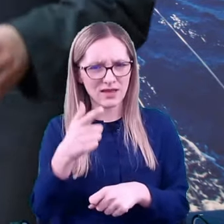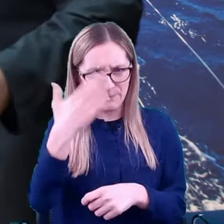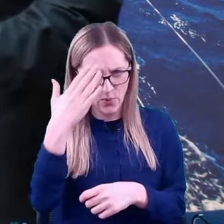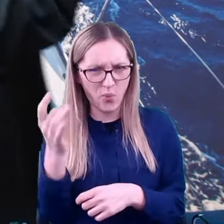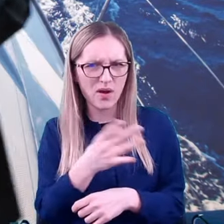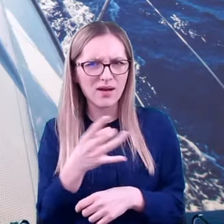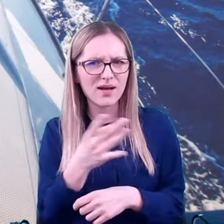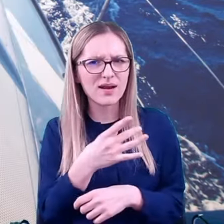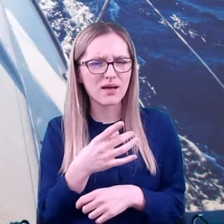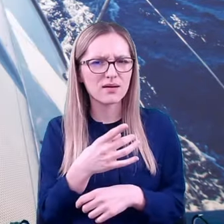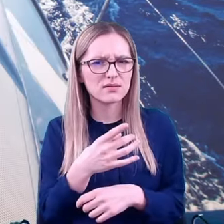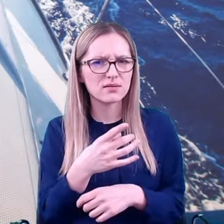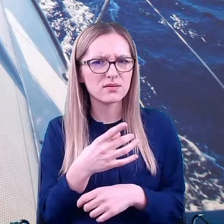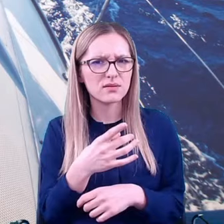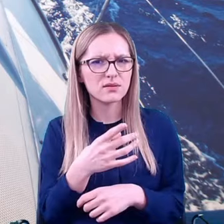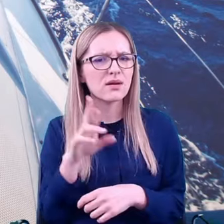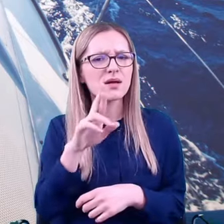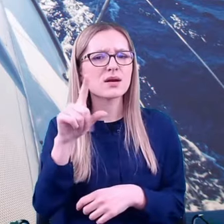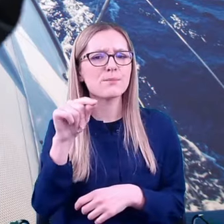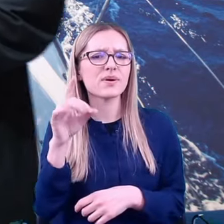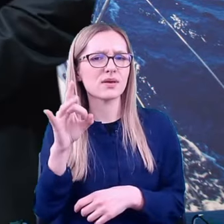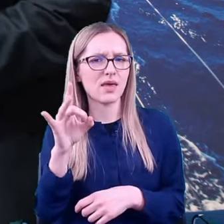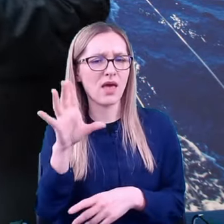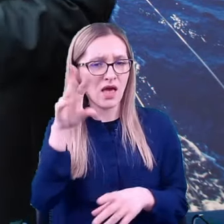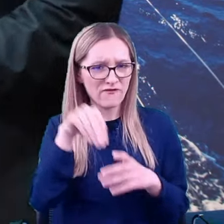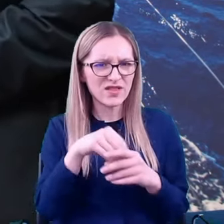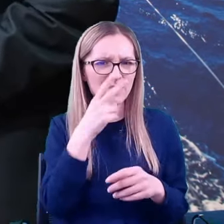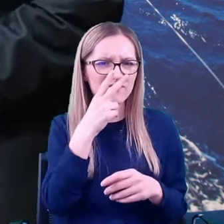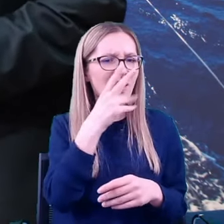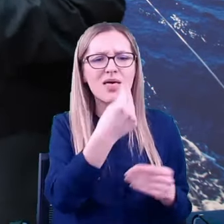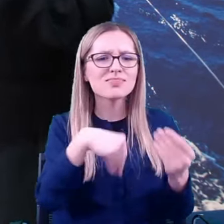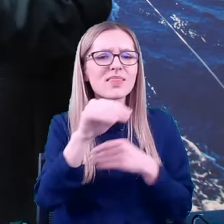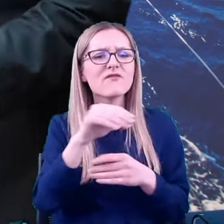Or any other RPG game? There, platinum coins are usually worth the most.